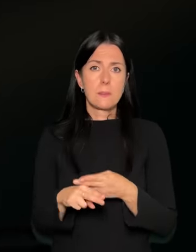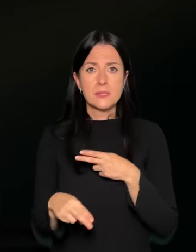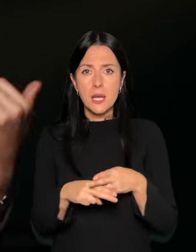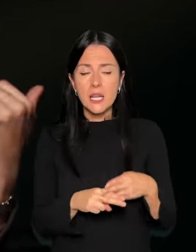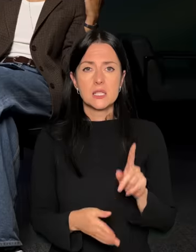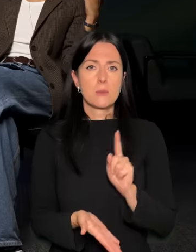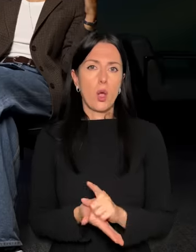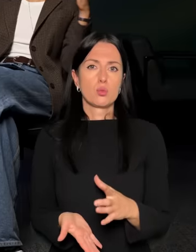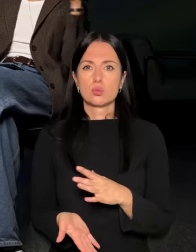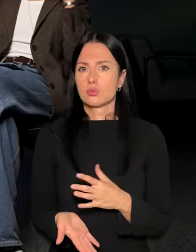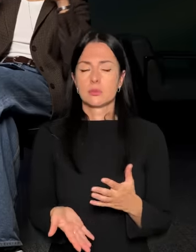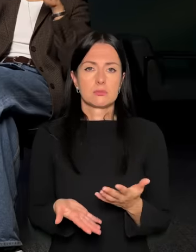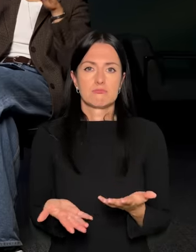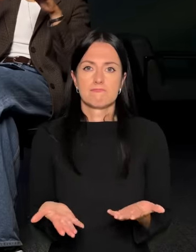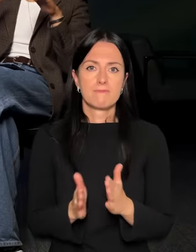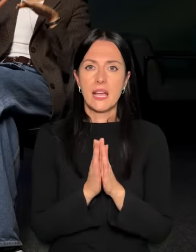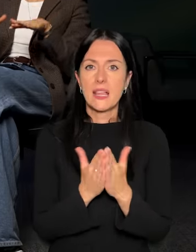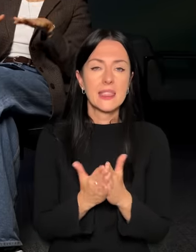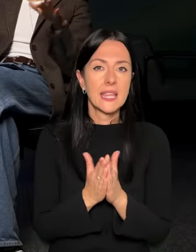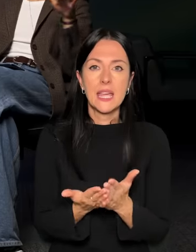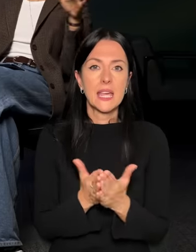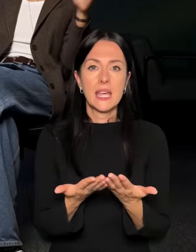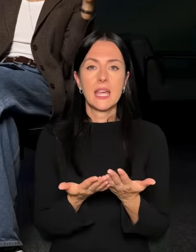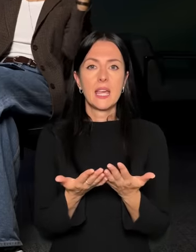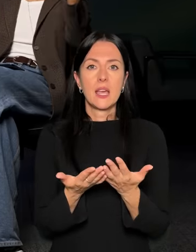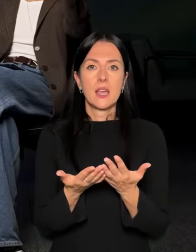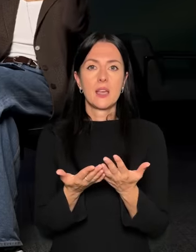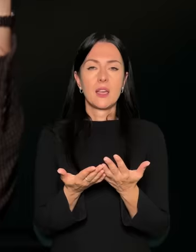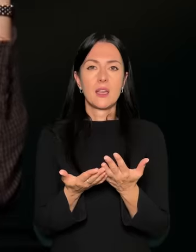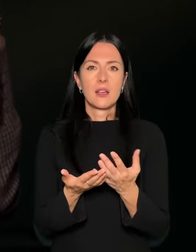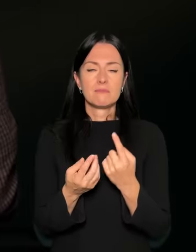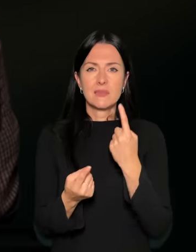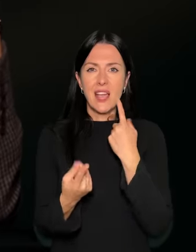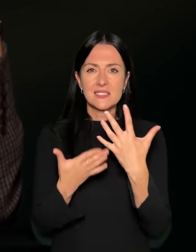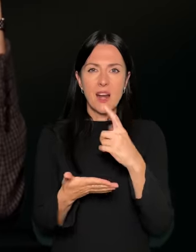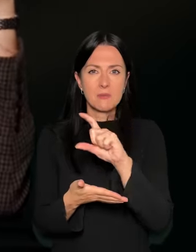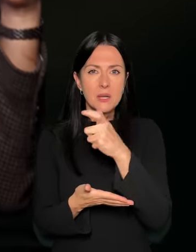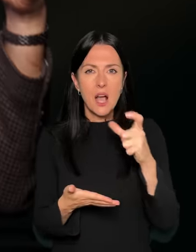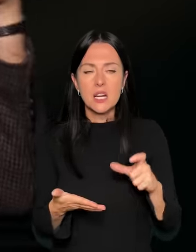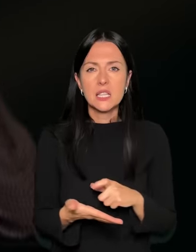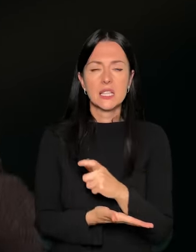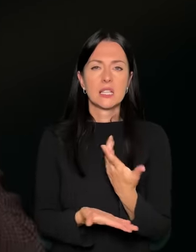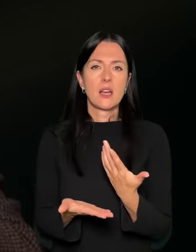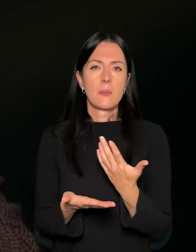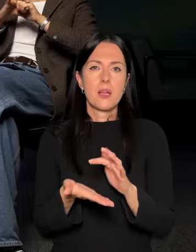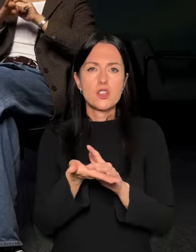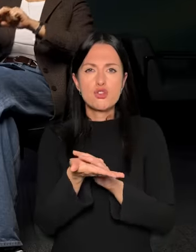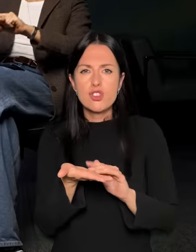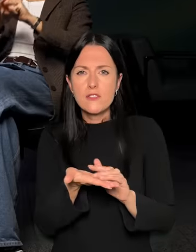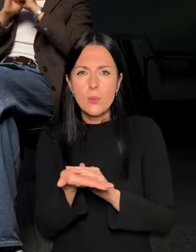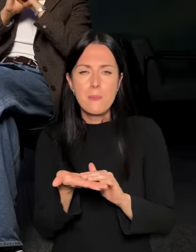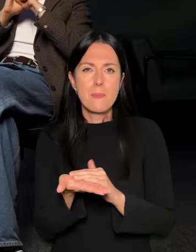there should be books with large colorful pictures and Braille fonts.